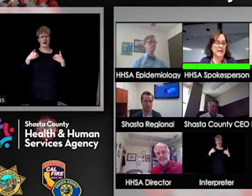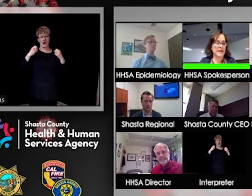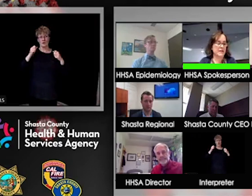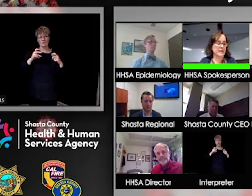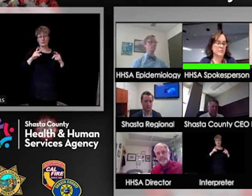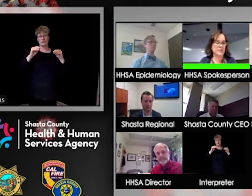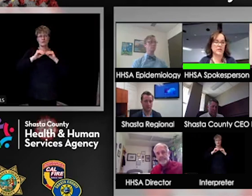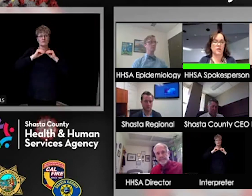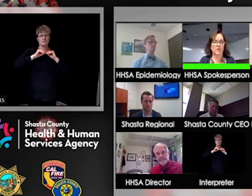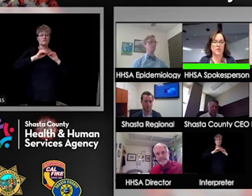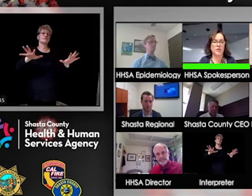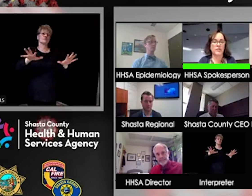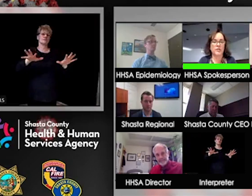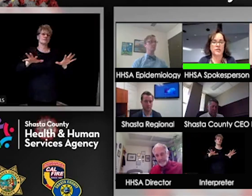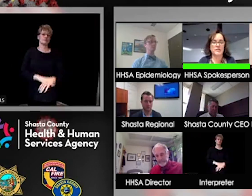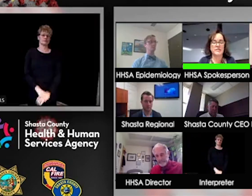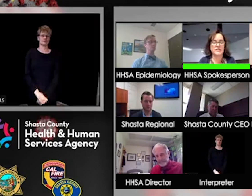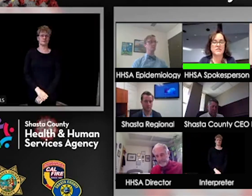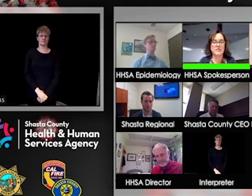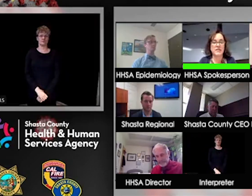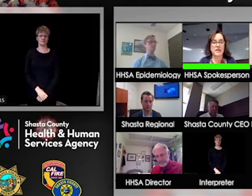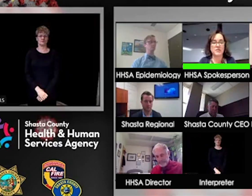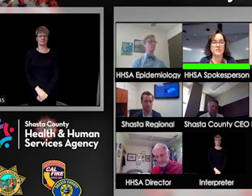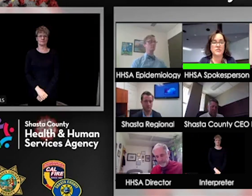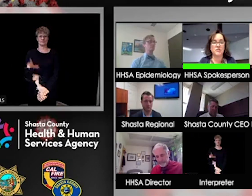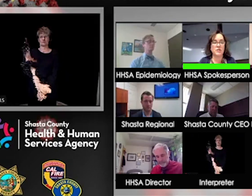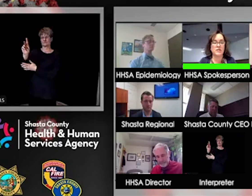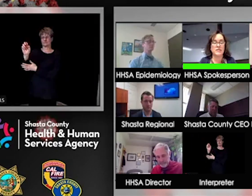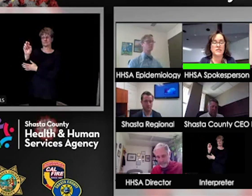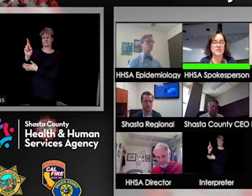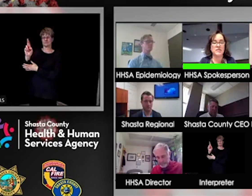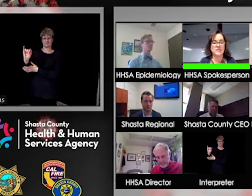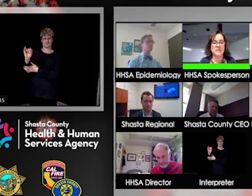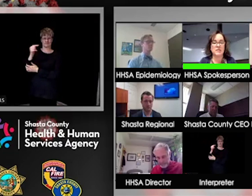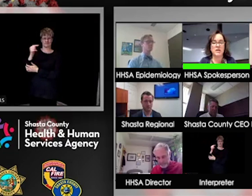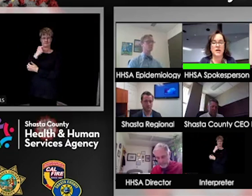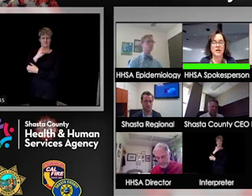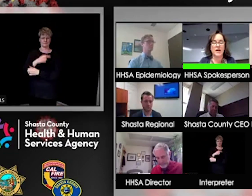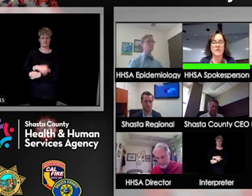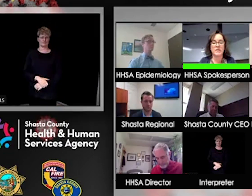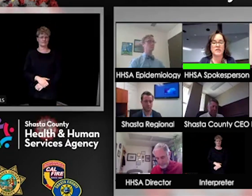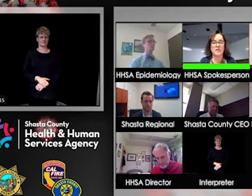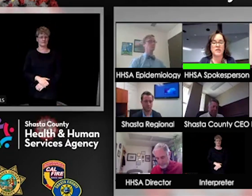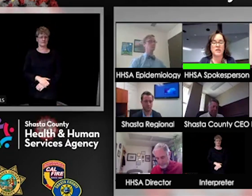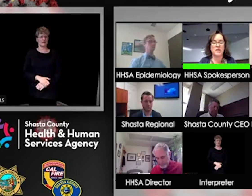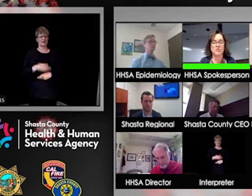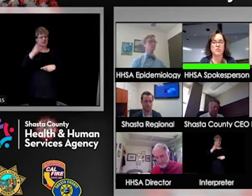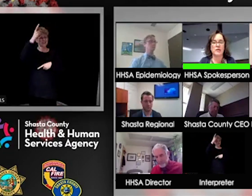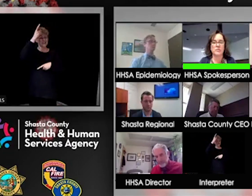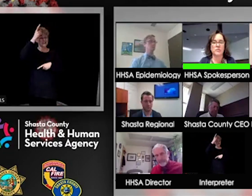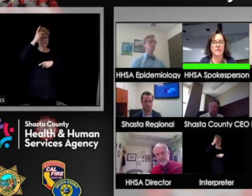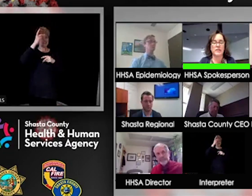to add that our disease investigators and our contact tracing team have been incredible